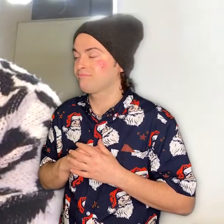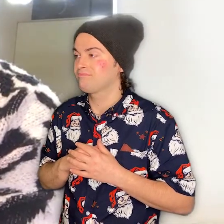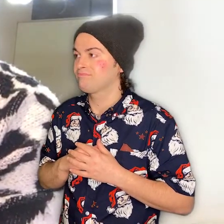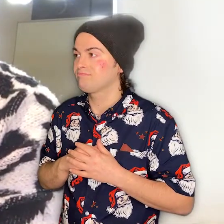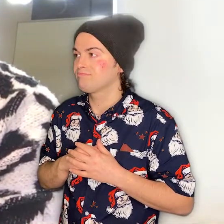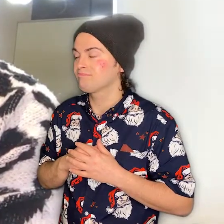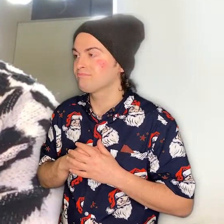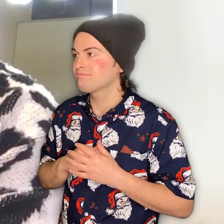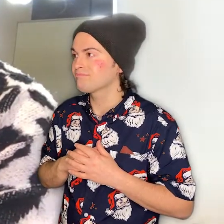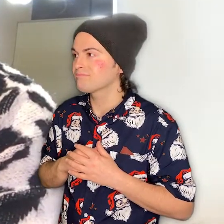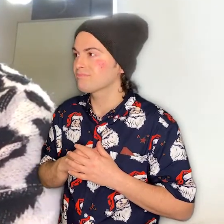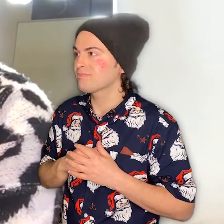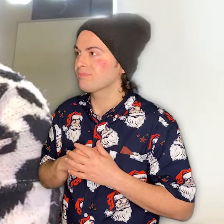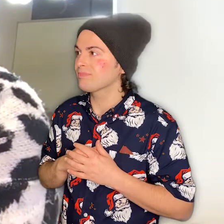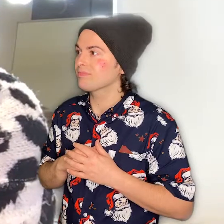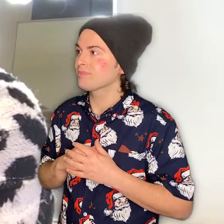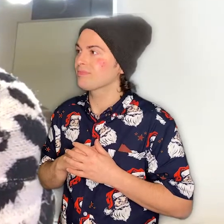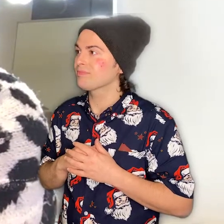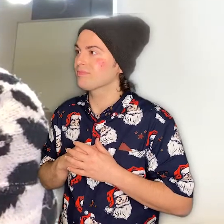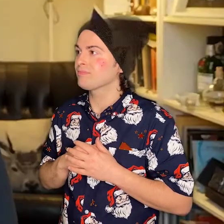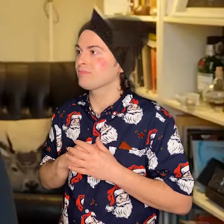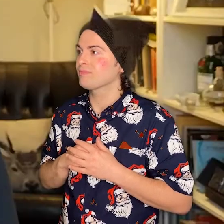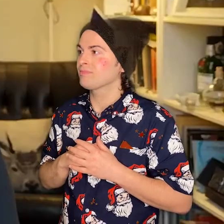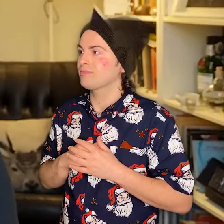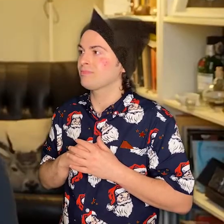I’ve moved my things back to my house Brian – Mum, are you sure?